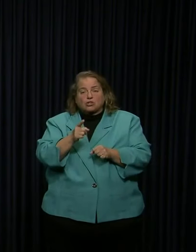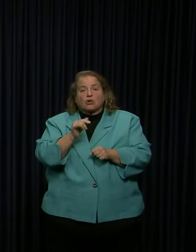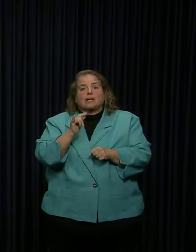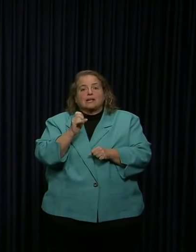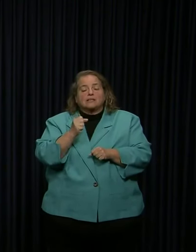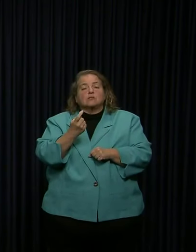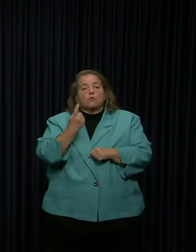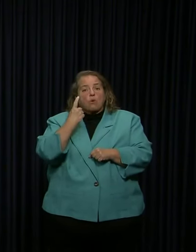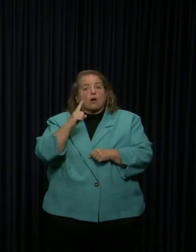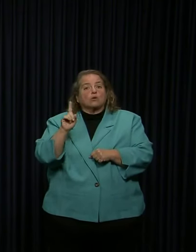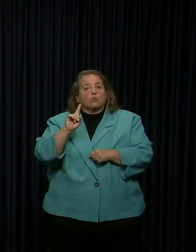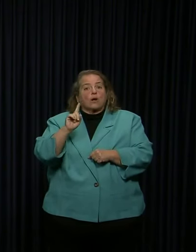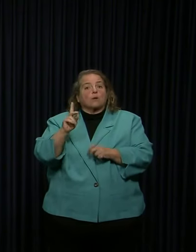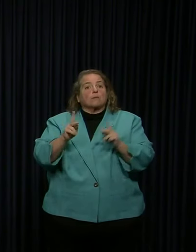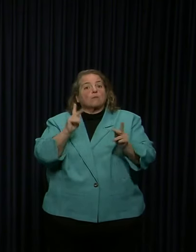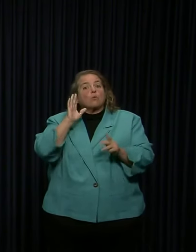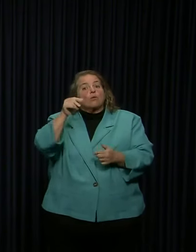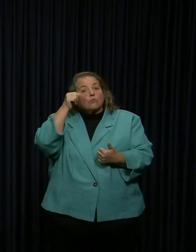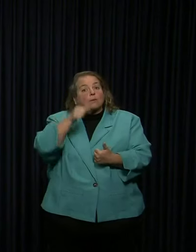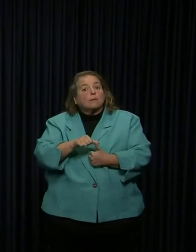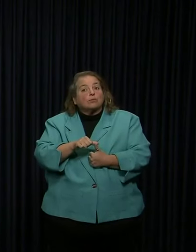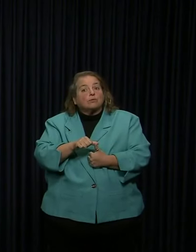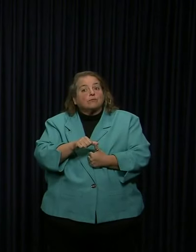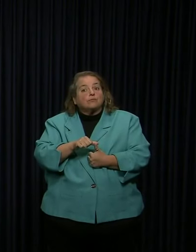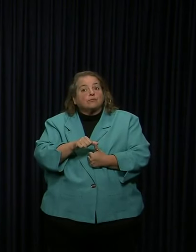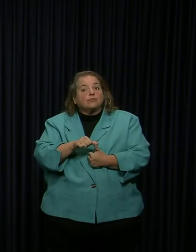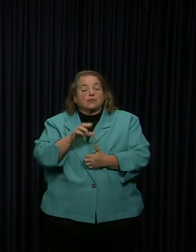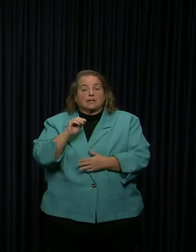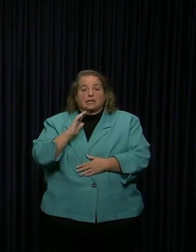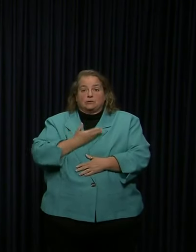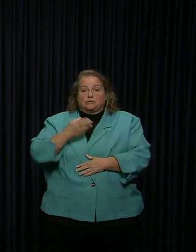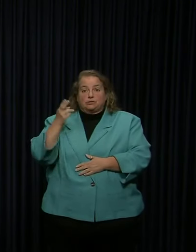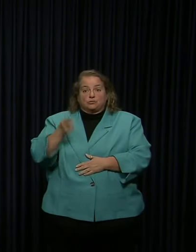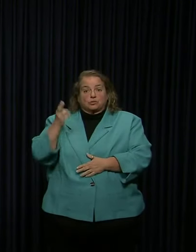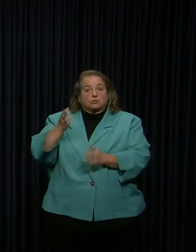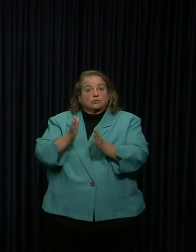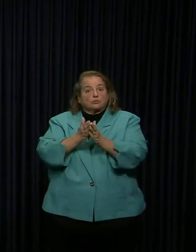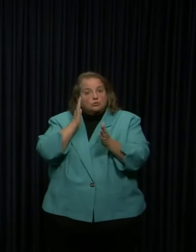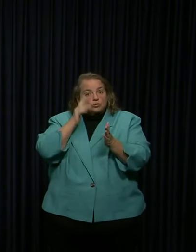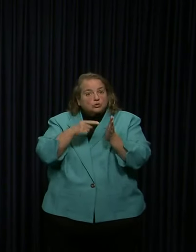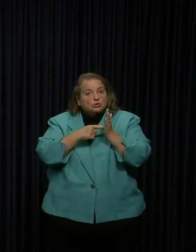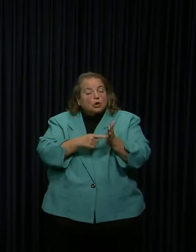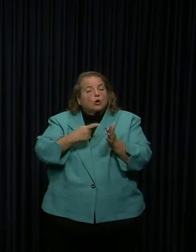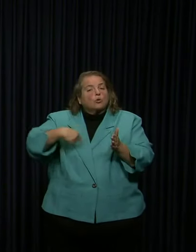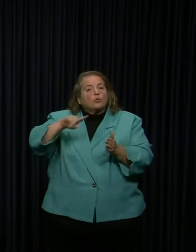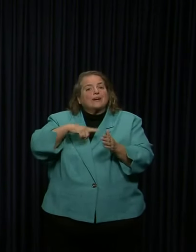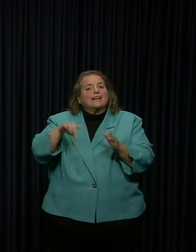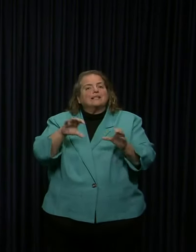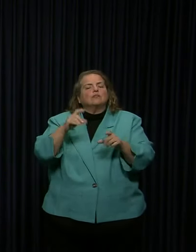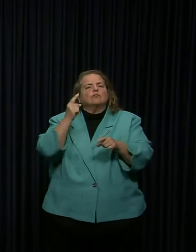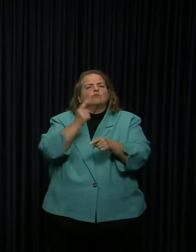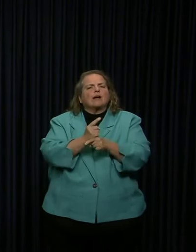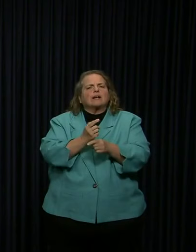GETS US THROUGH THIS AND GETS US REBUILDING OUR ECONOMY IN A